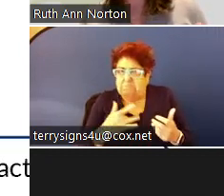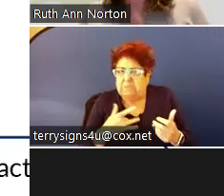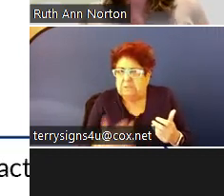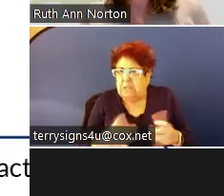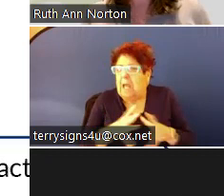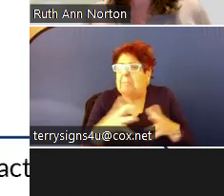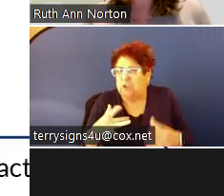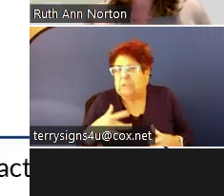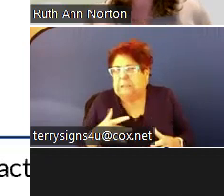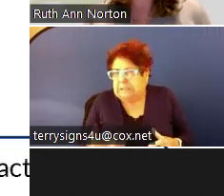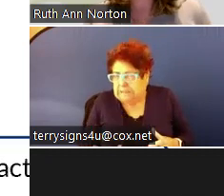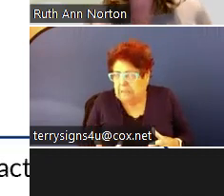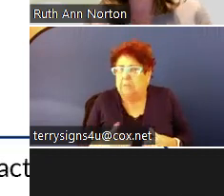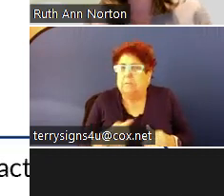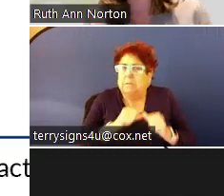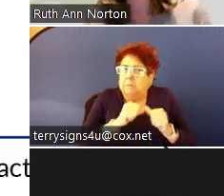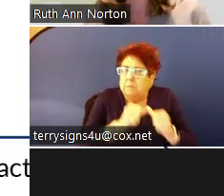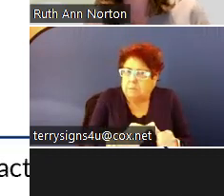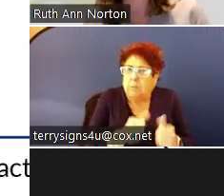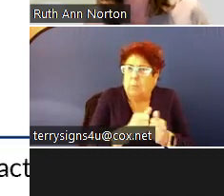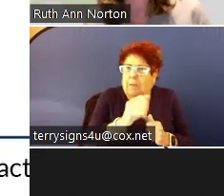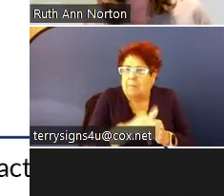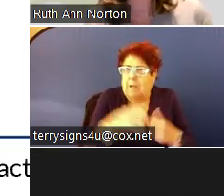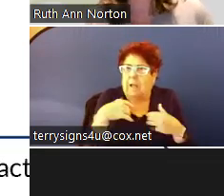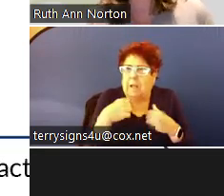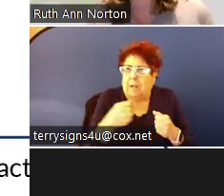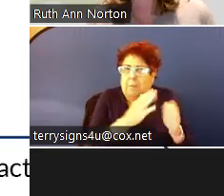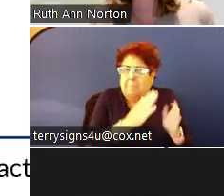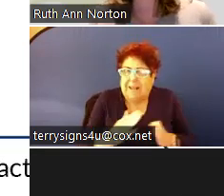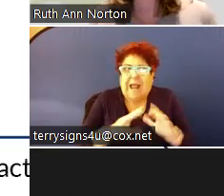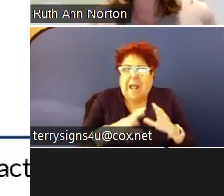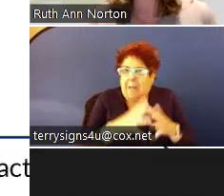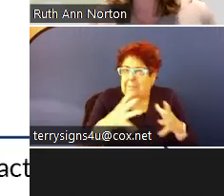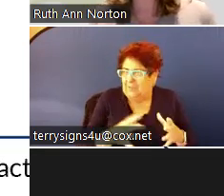And how likely they might be to refer it to others so that we can prevent injury and we